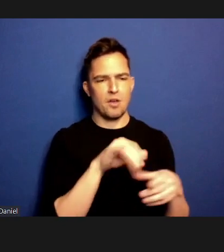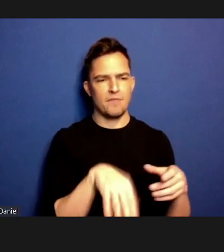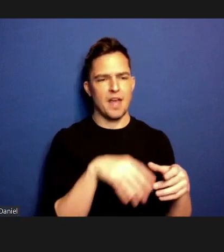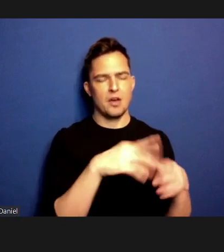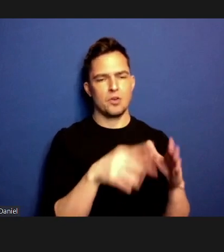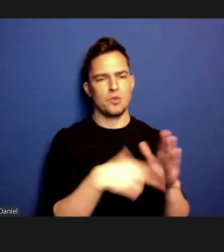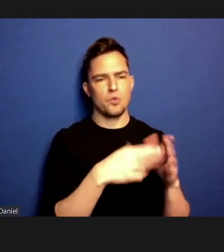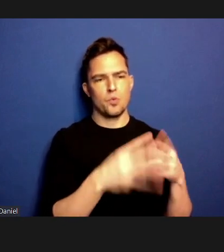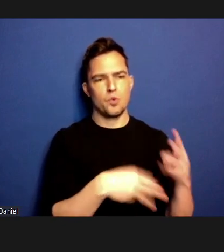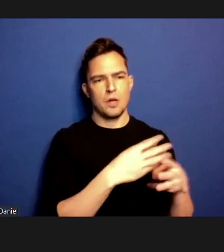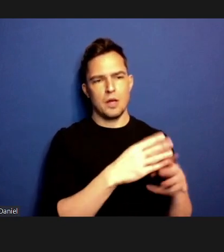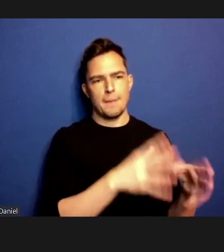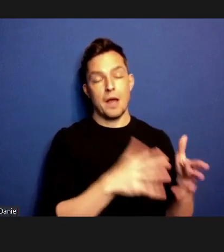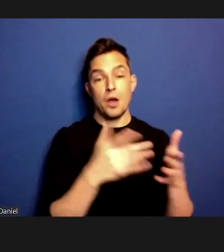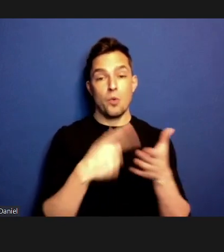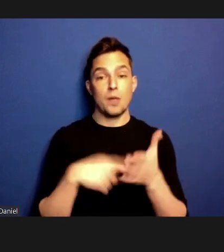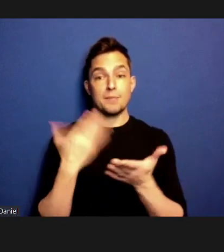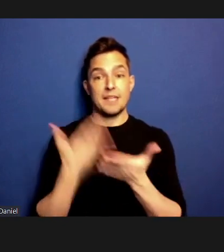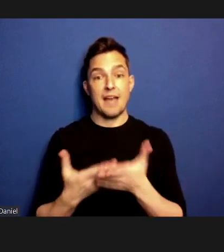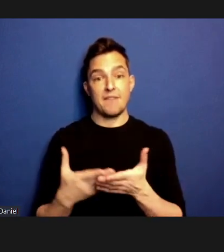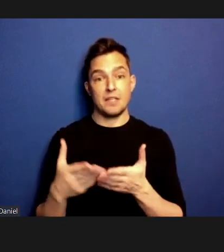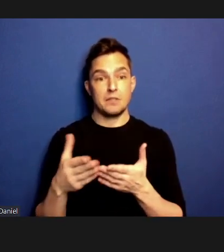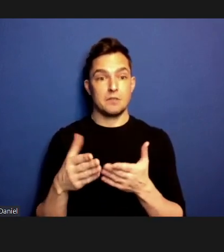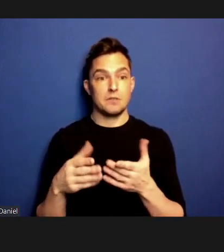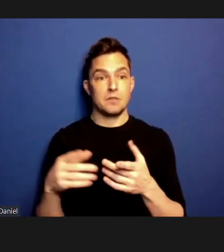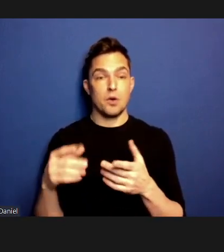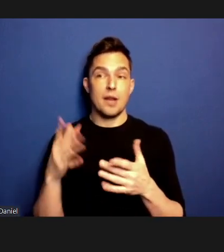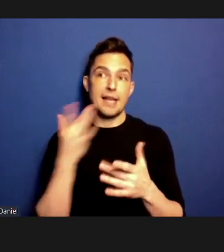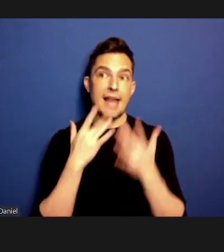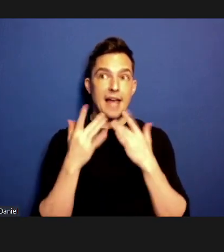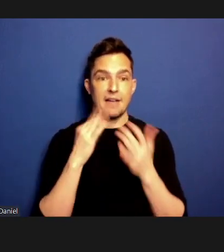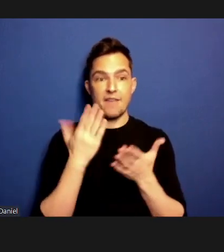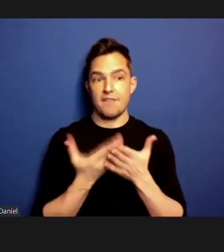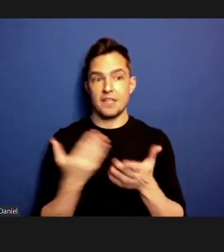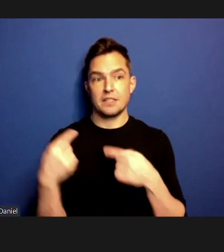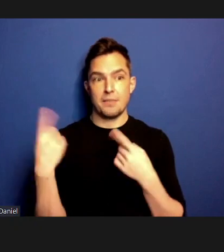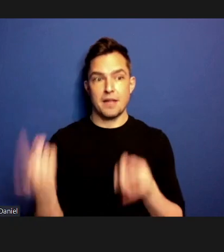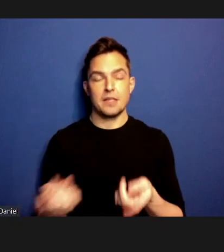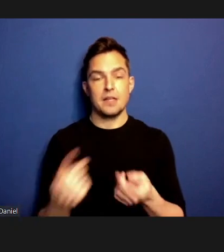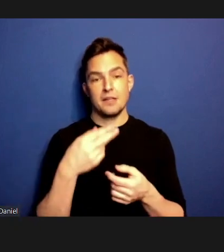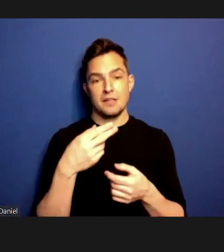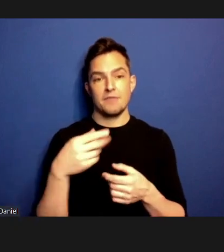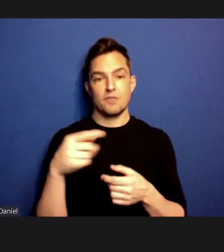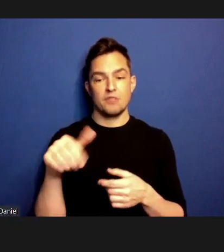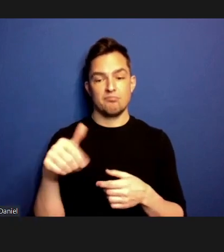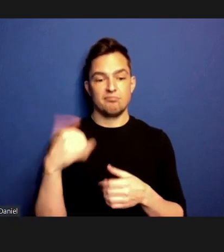been evident for the better part of the last decade is that HIV and health research, much